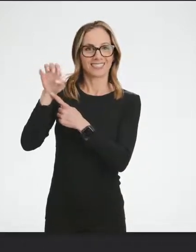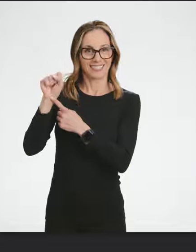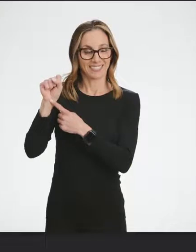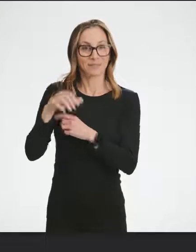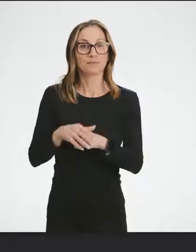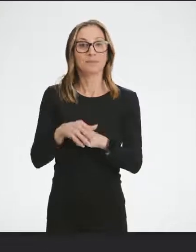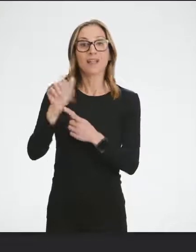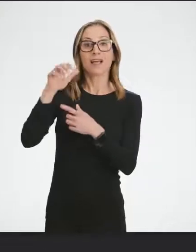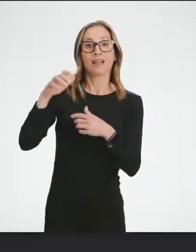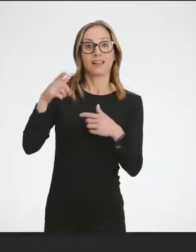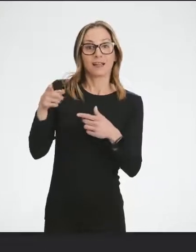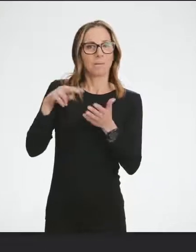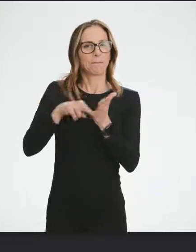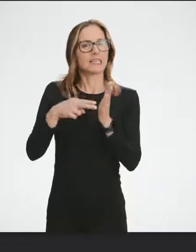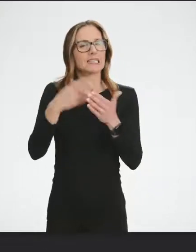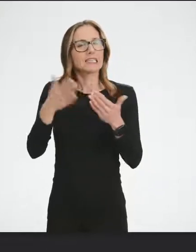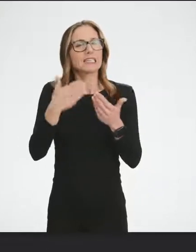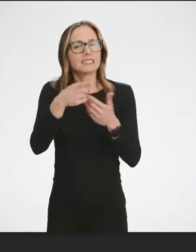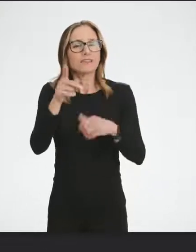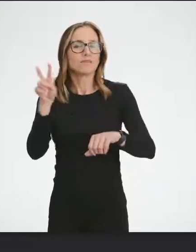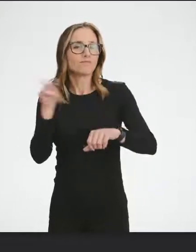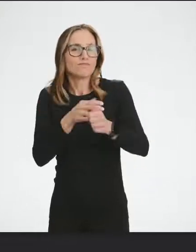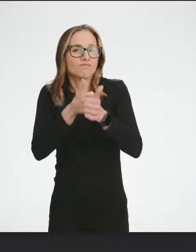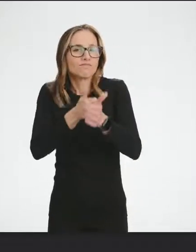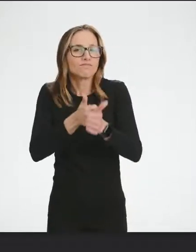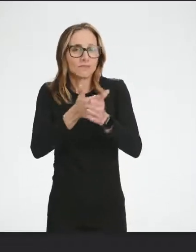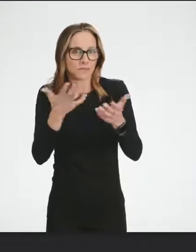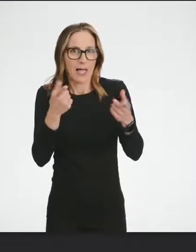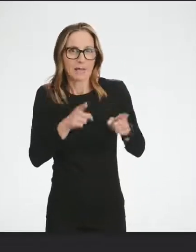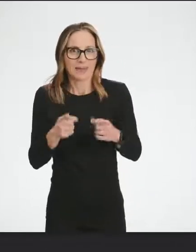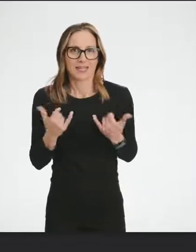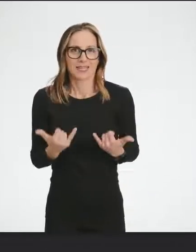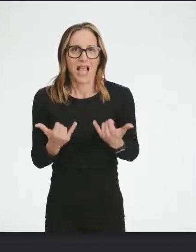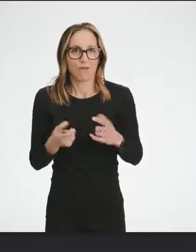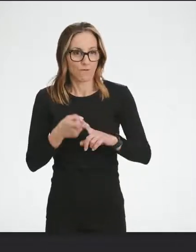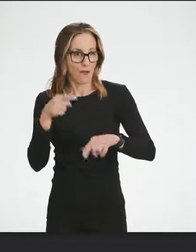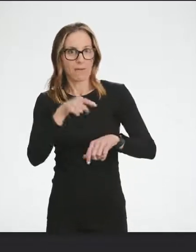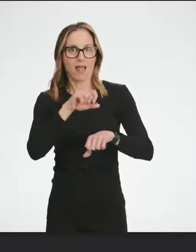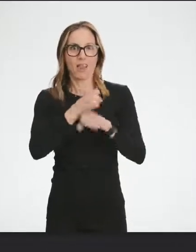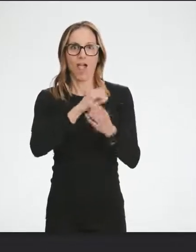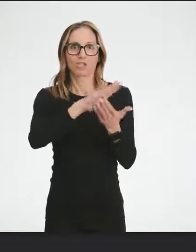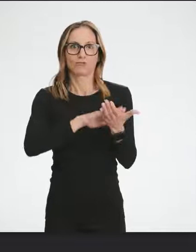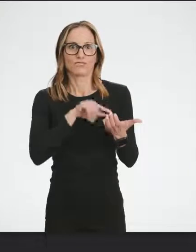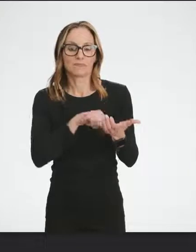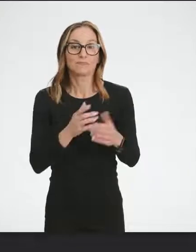Live Activities makes it easier to stay on top of things that are happening in real time, right from the Lock Screen.